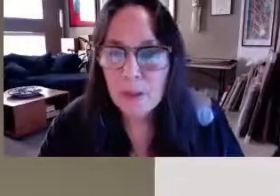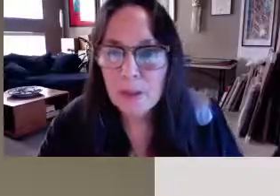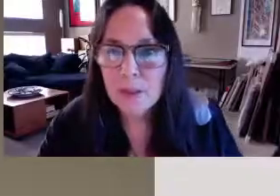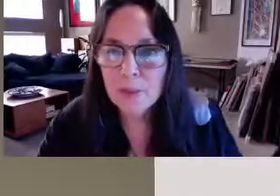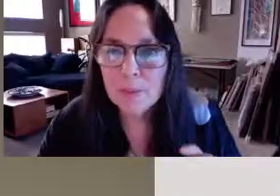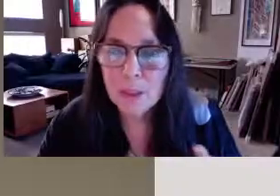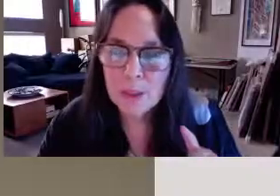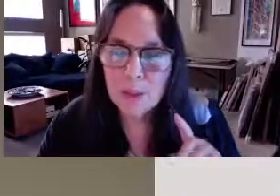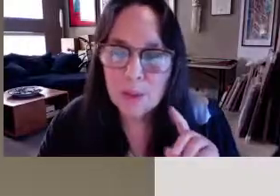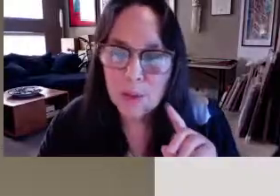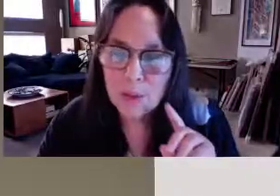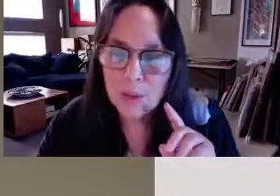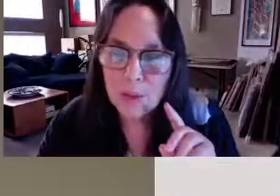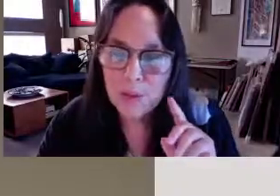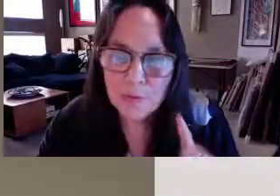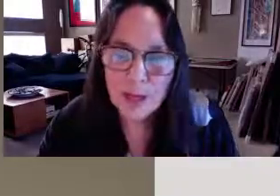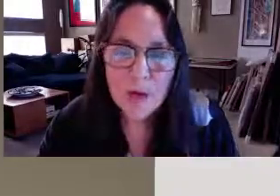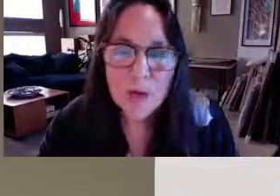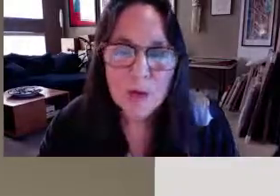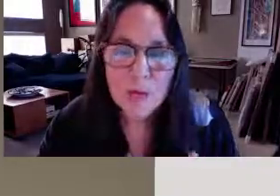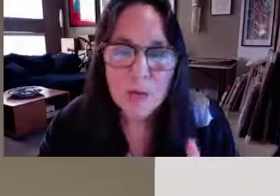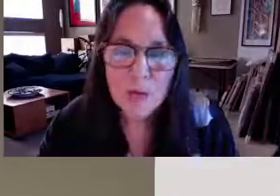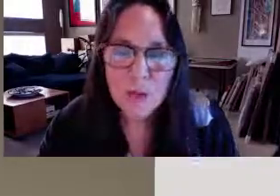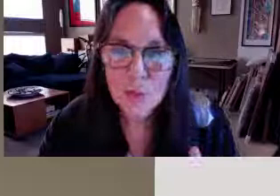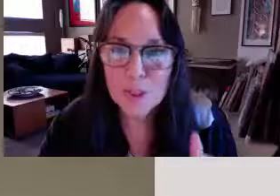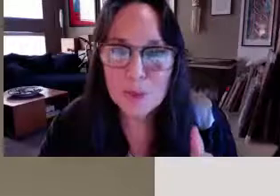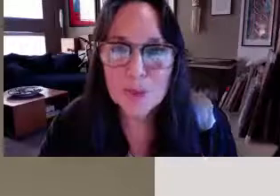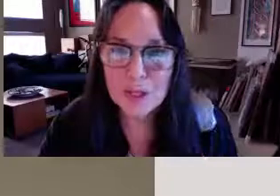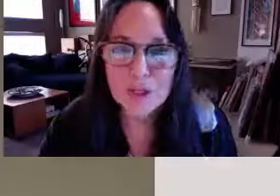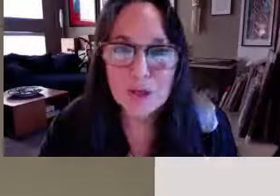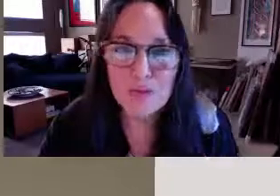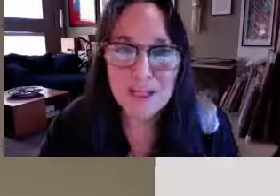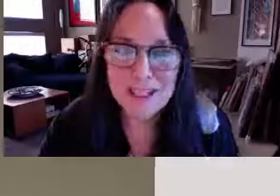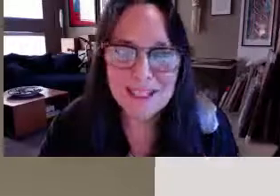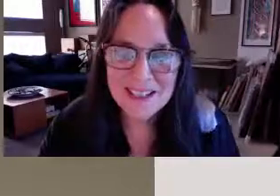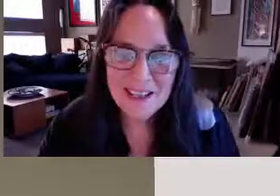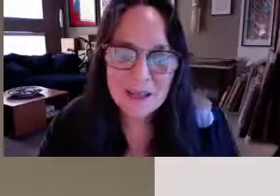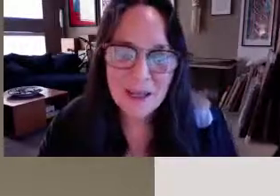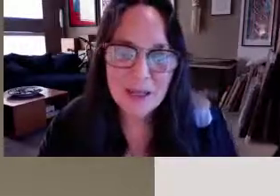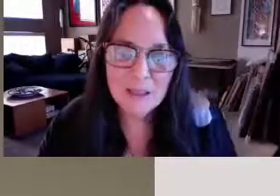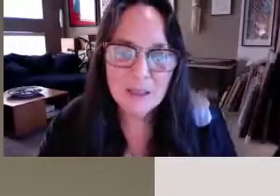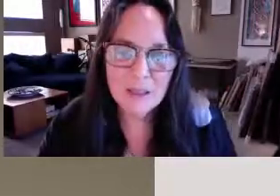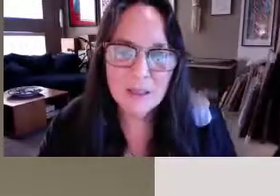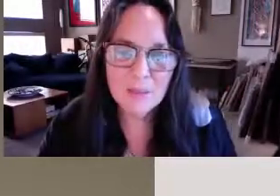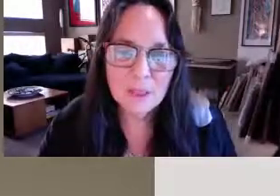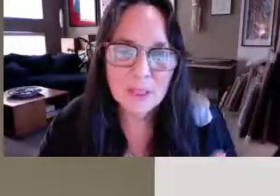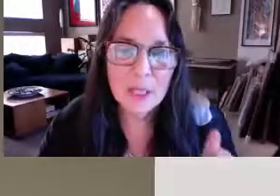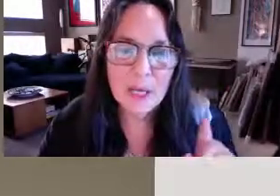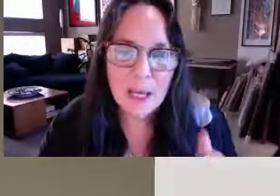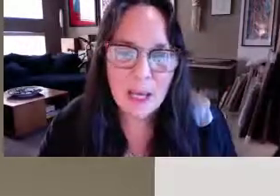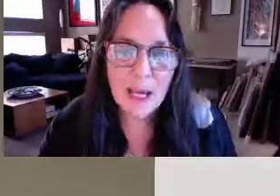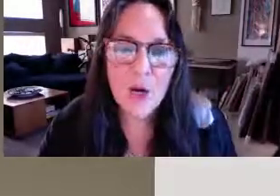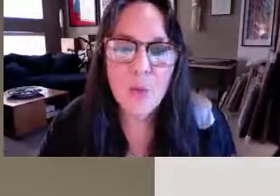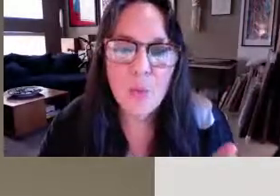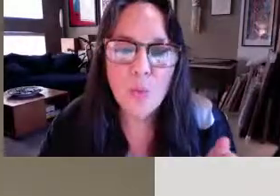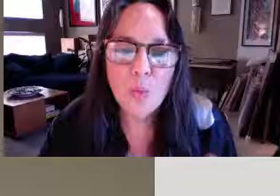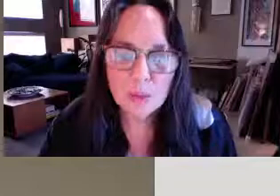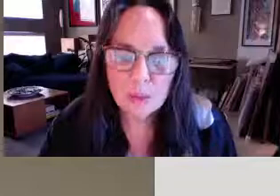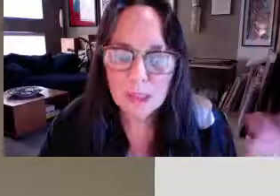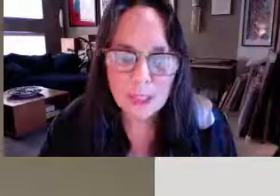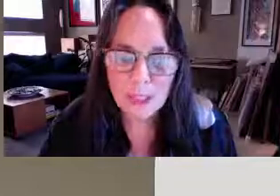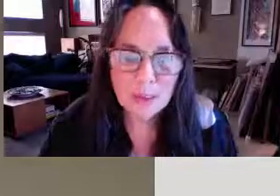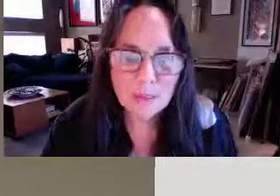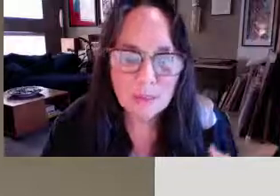and but the value not only in terms of they're protecting your feet and but how say